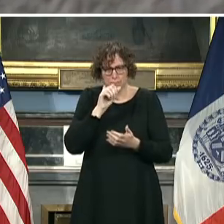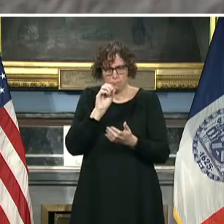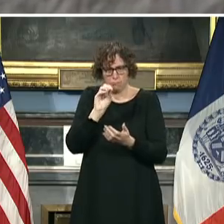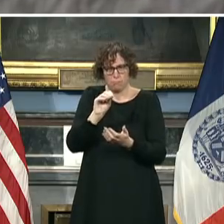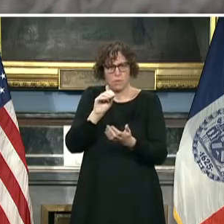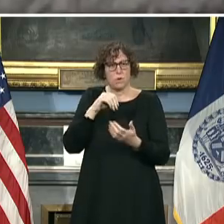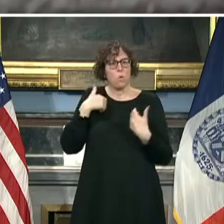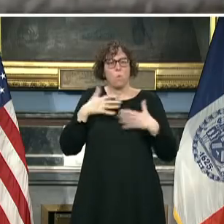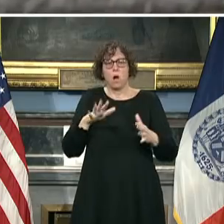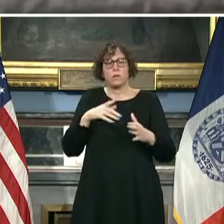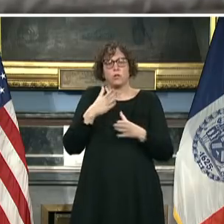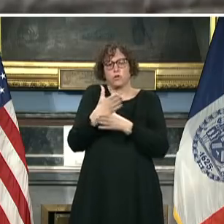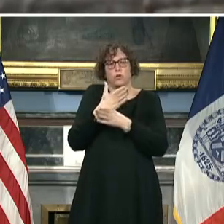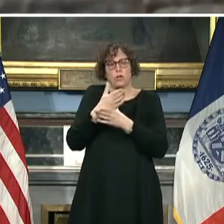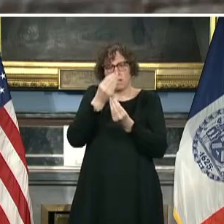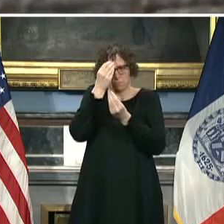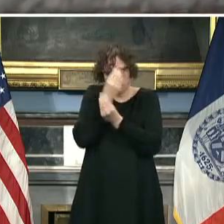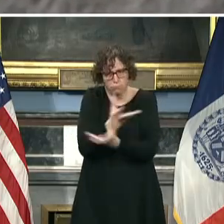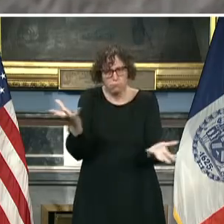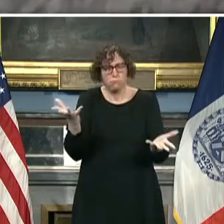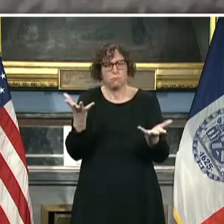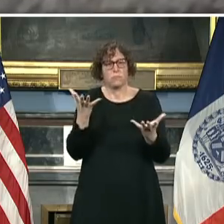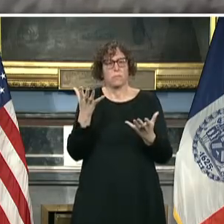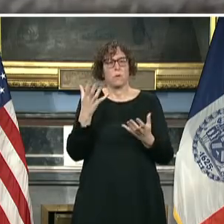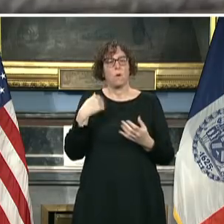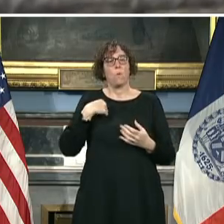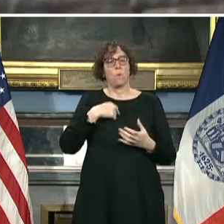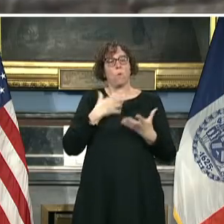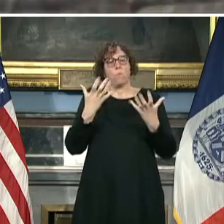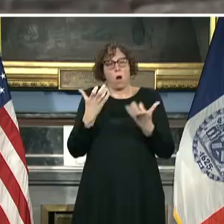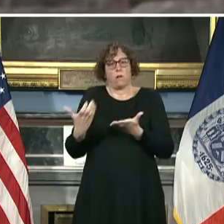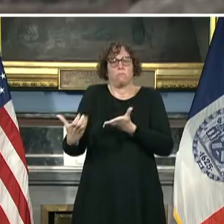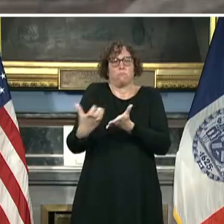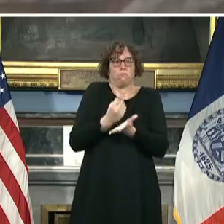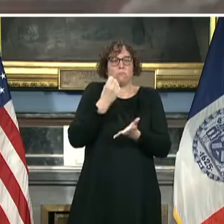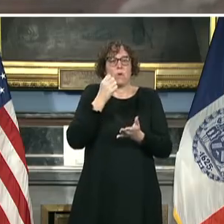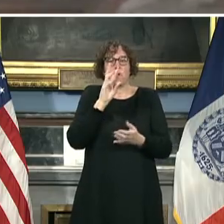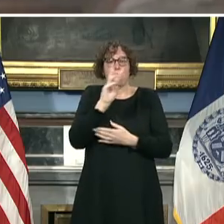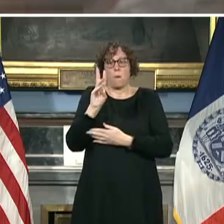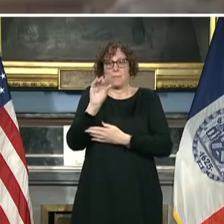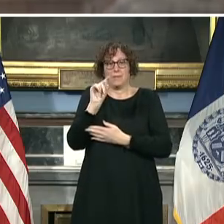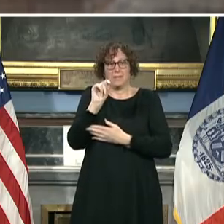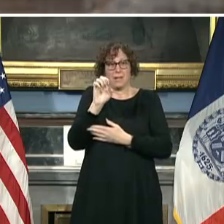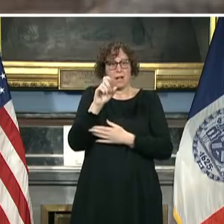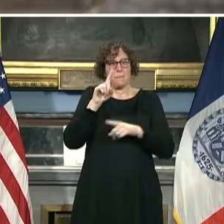RISK. IT'S AS SIMPLE AS THAT. SO WE WOULD ALL LIKE TO USE THAT CAPACITY, BUT ONLY IF WE CAN DO